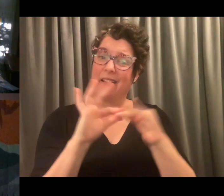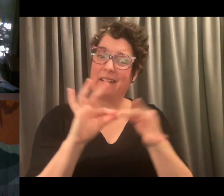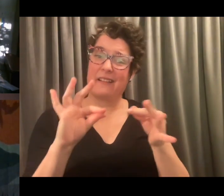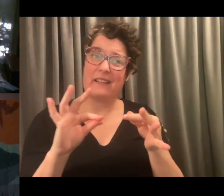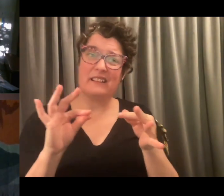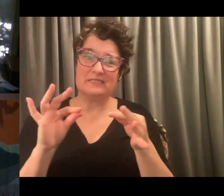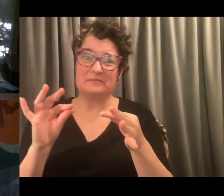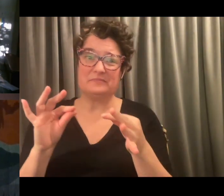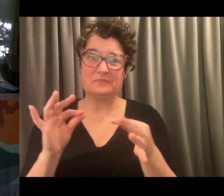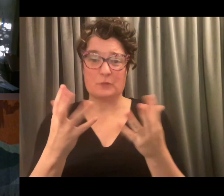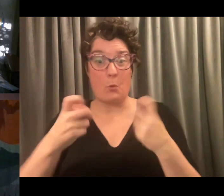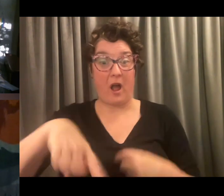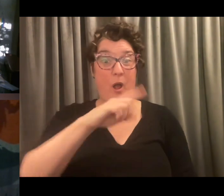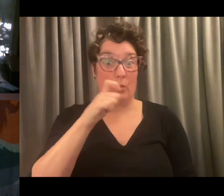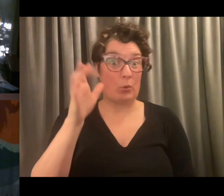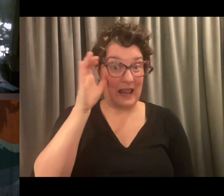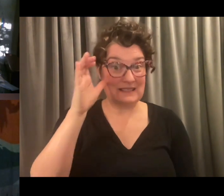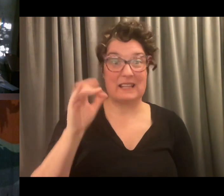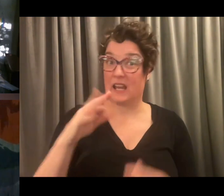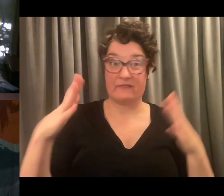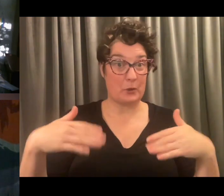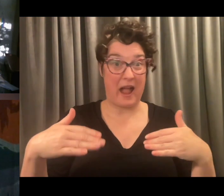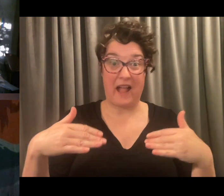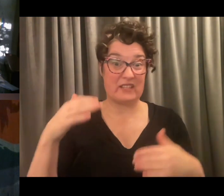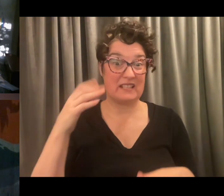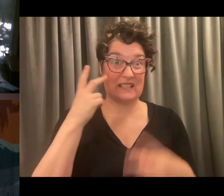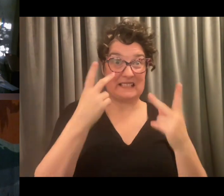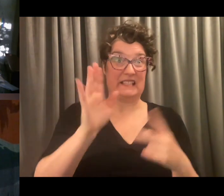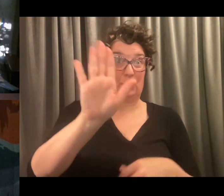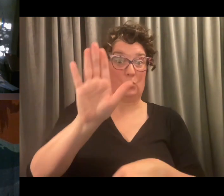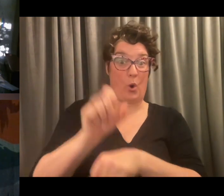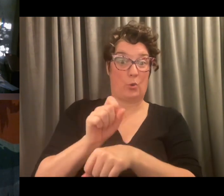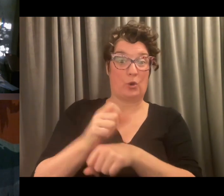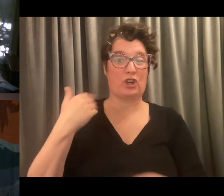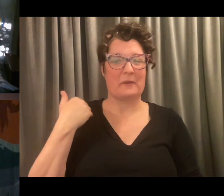ever encountered your work before, I just think you're such a compelling artist,